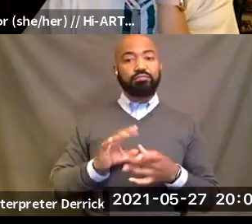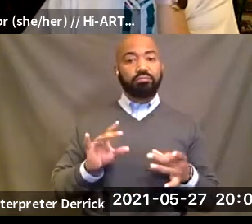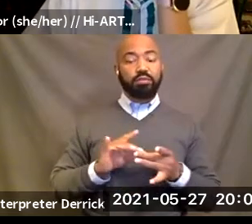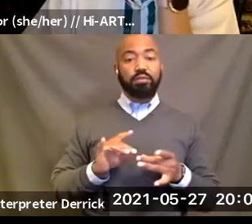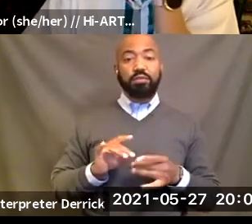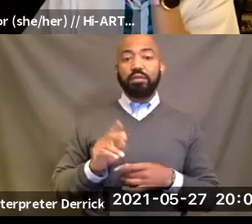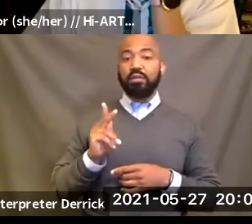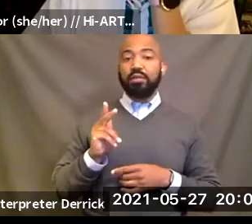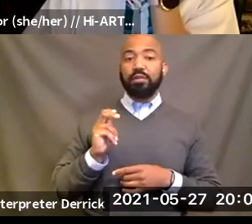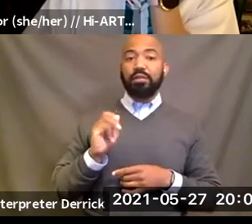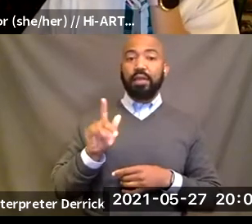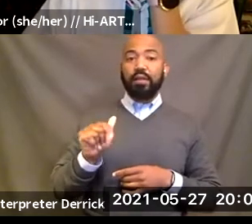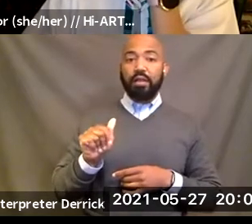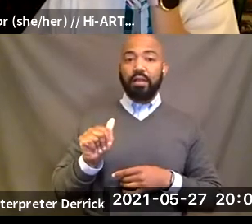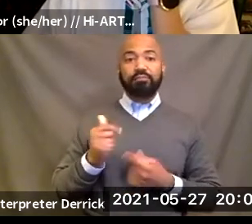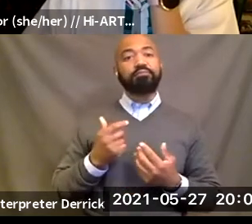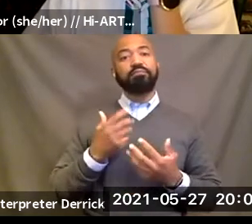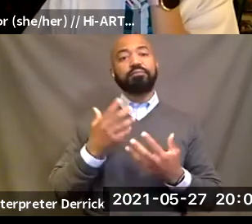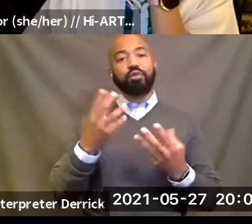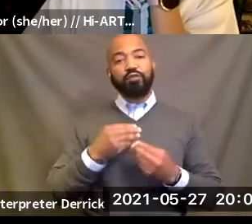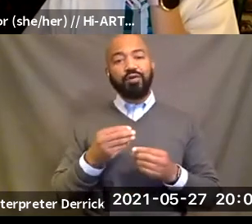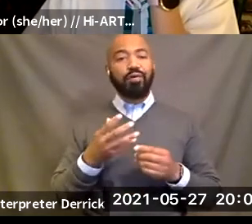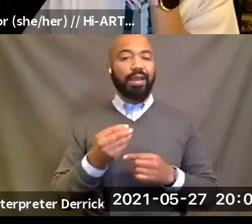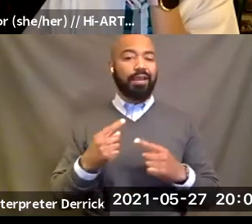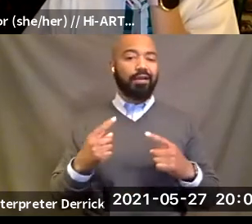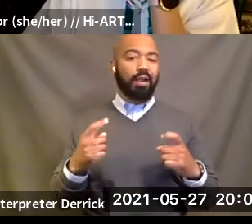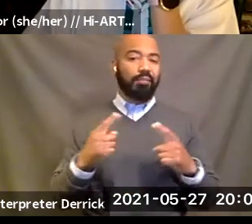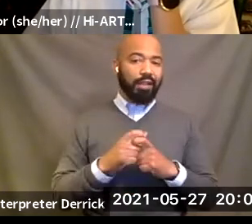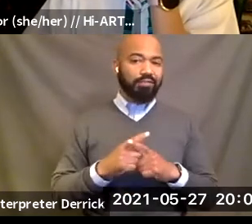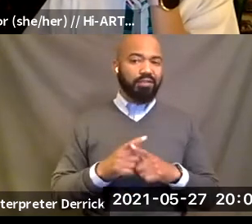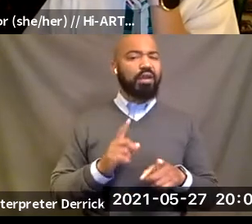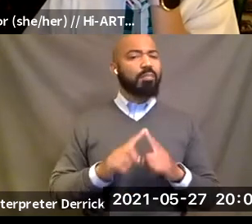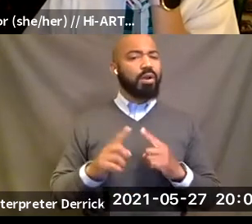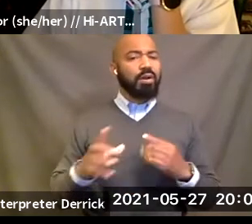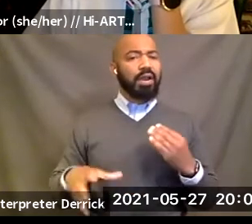Benjamin (they/them/elle): That susie Martinez Carter who is in our Community spaces as well.